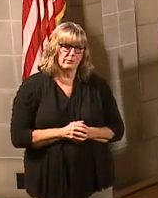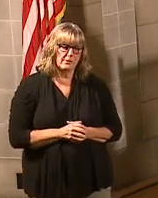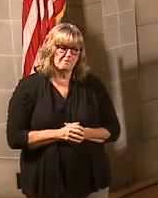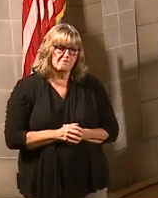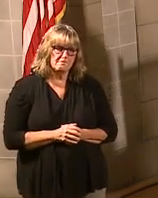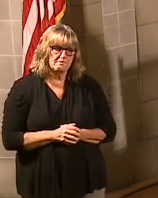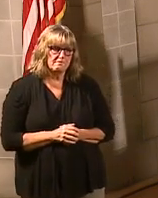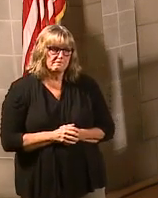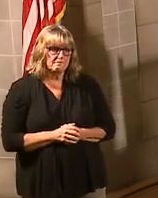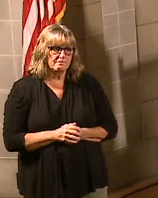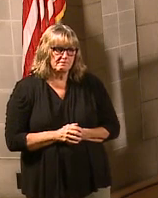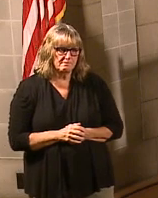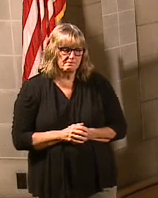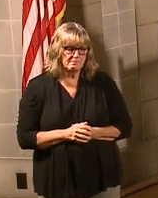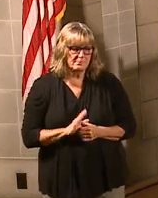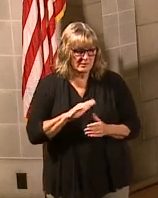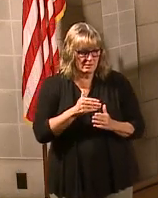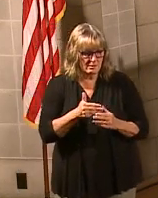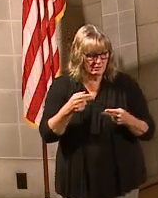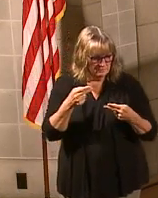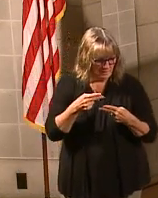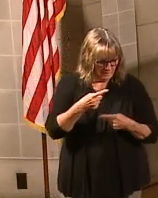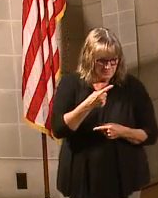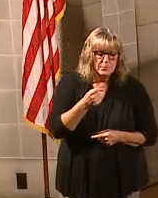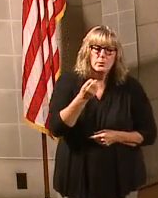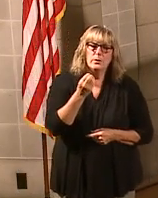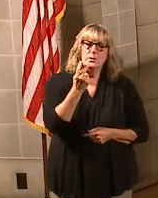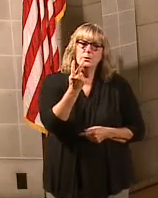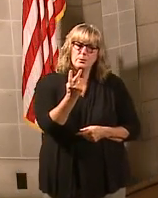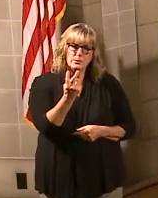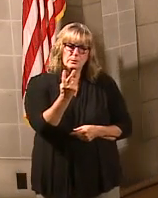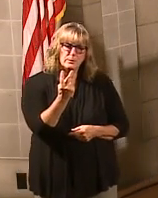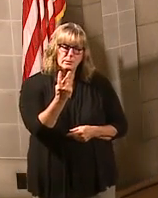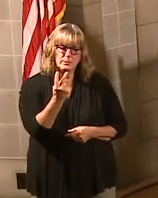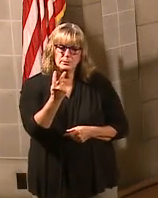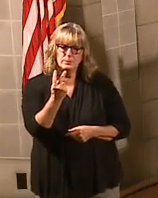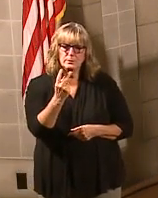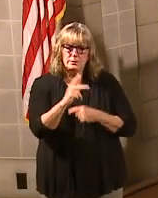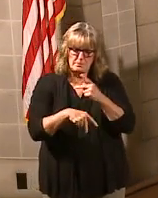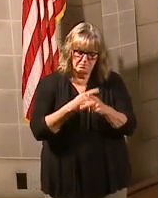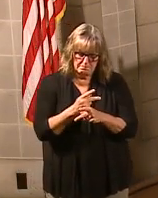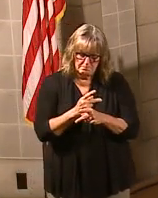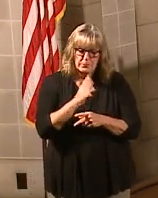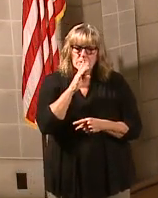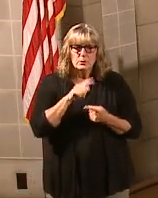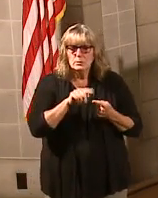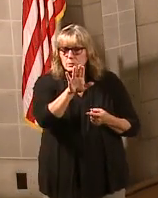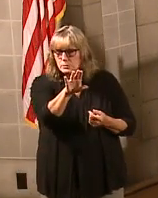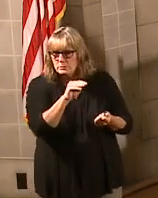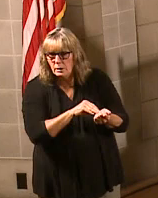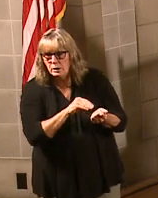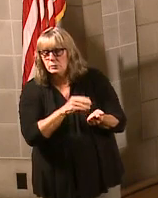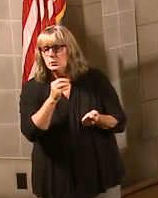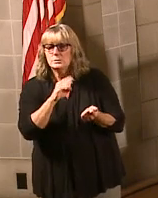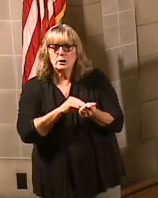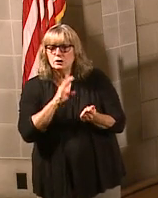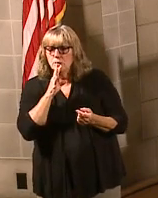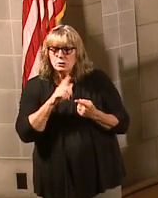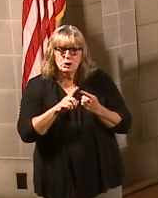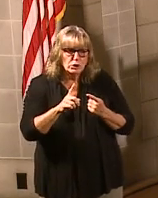EVEN USE IT EARLIER THAN WHAT WE HAVE RIGHT NOW INDICATED FOR.